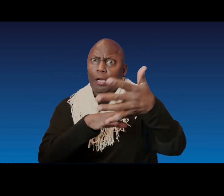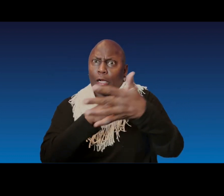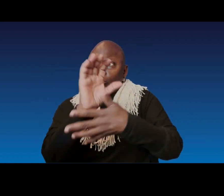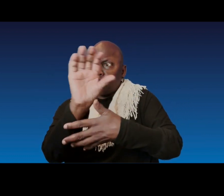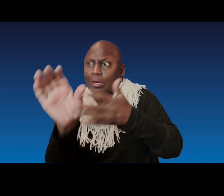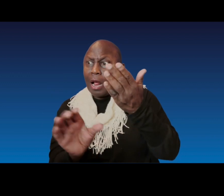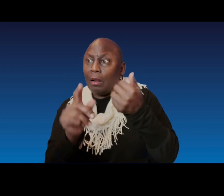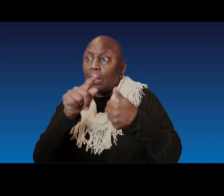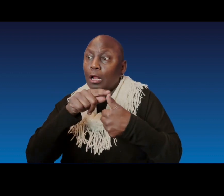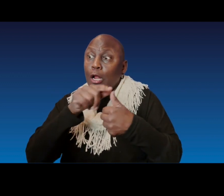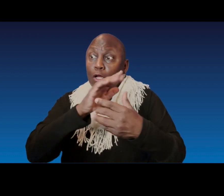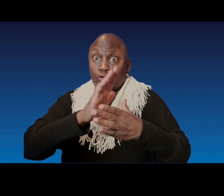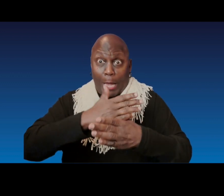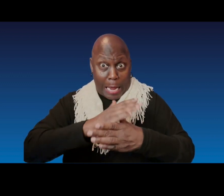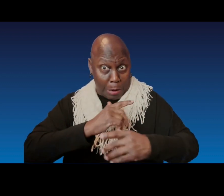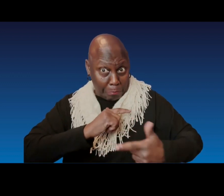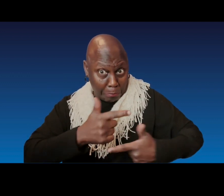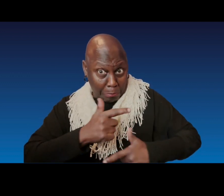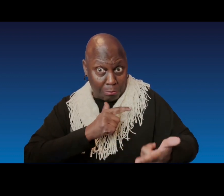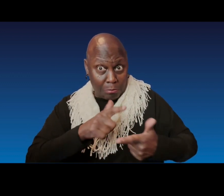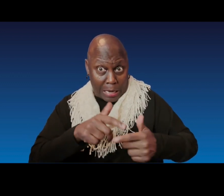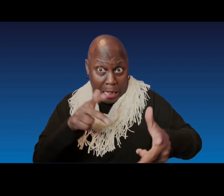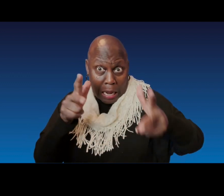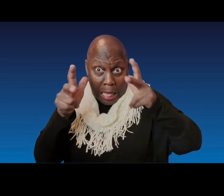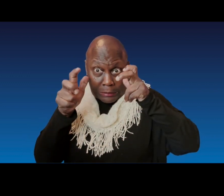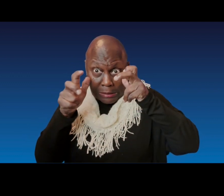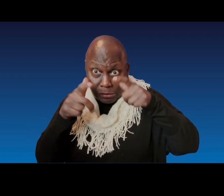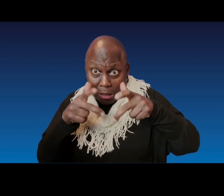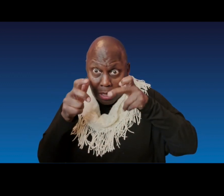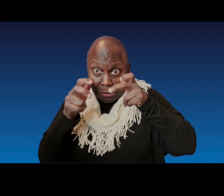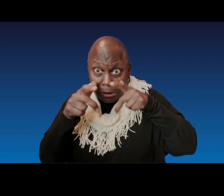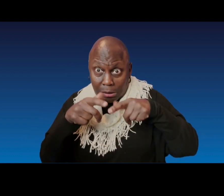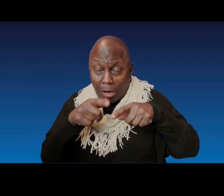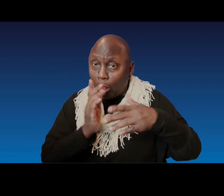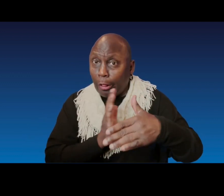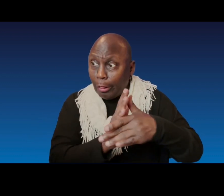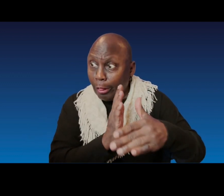Or you can use a rubric of evaluation criteria for conversations such